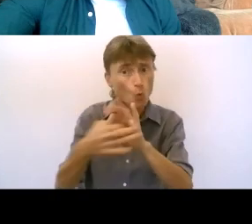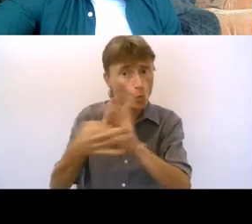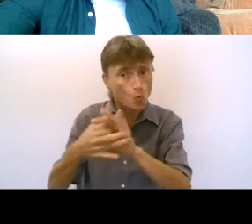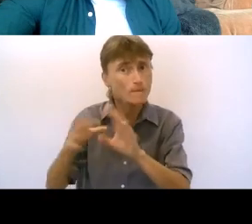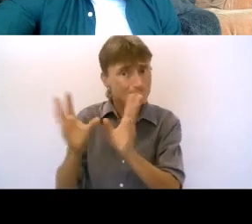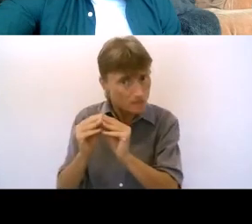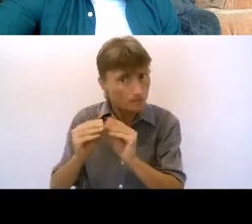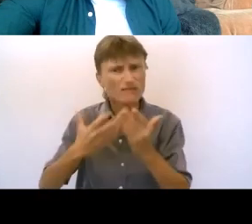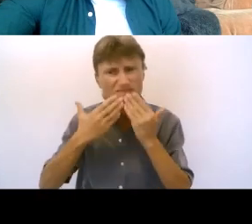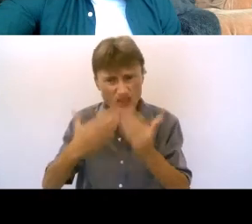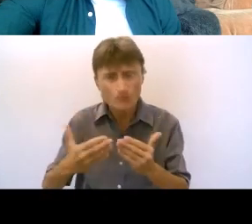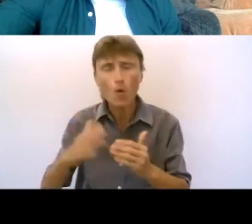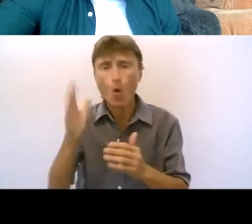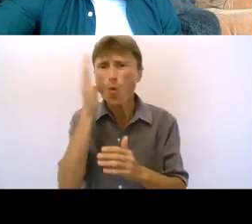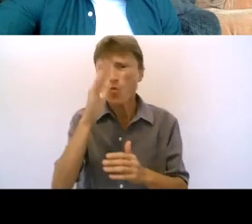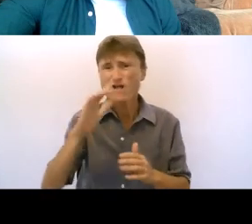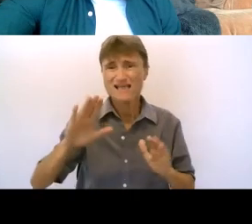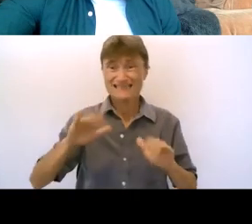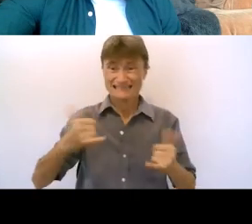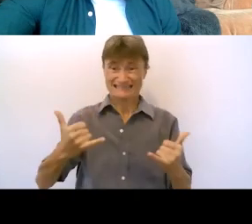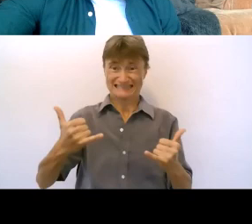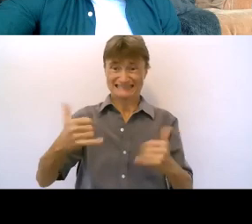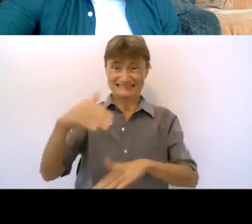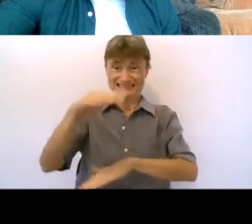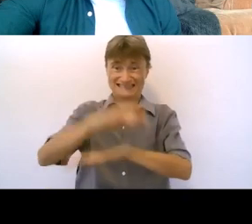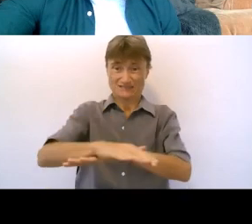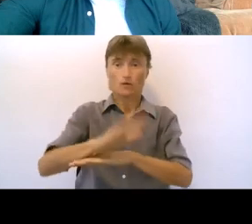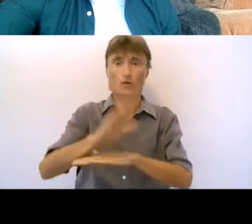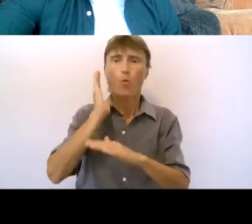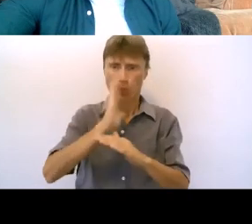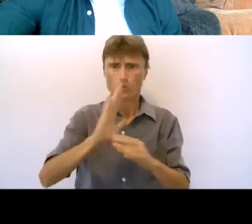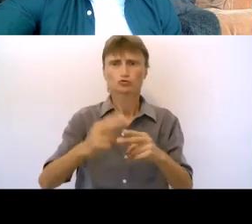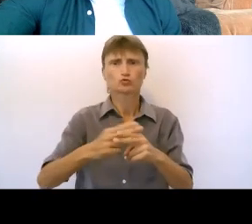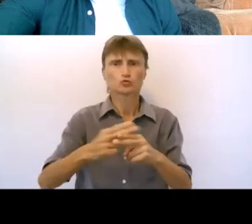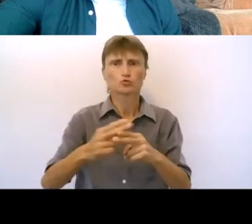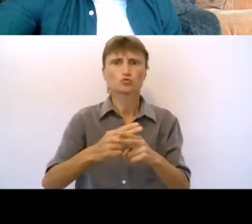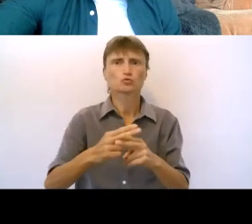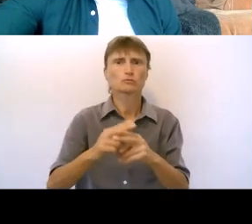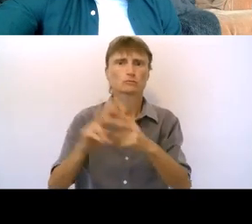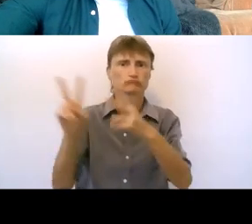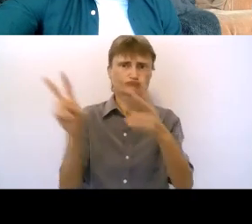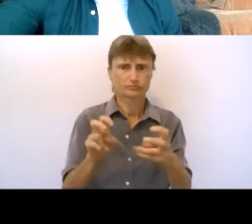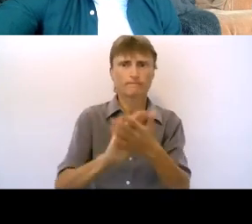the transcript. Thanks again. Have a great rest of your Wednesday,